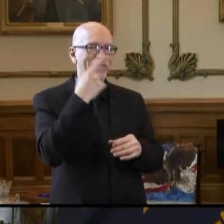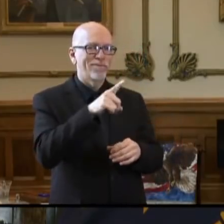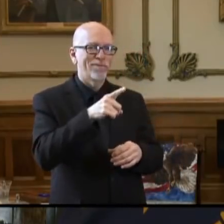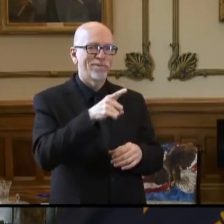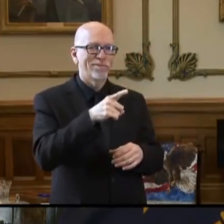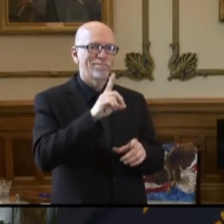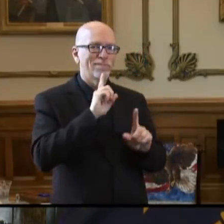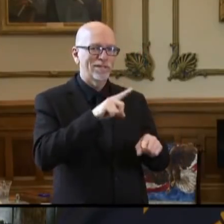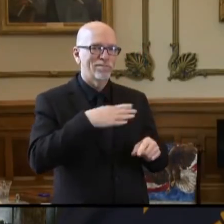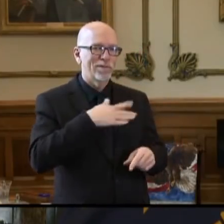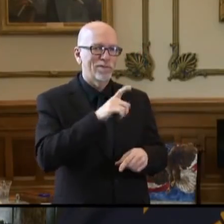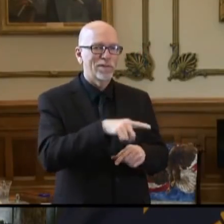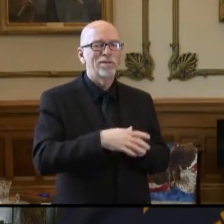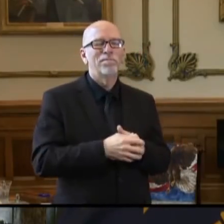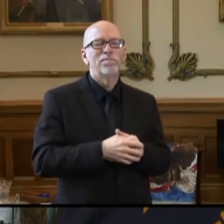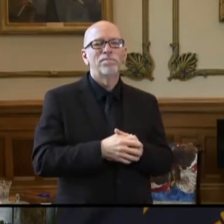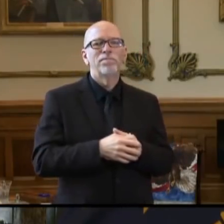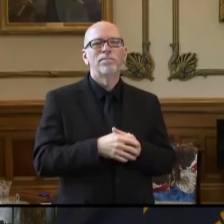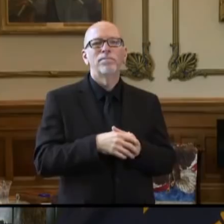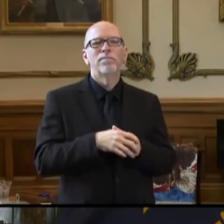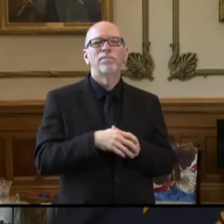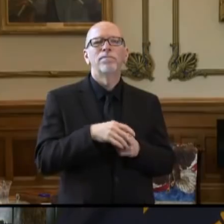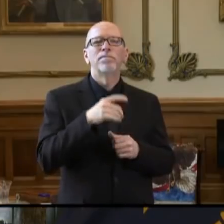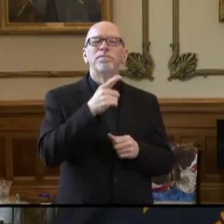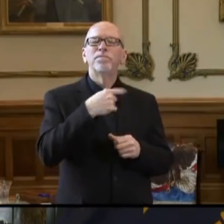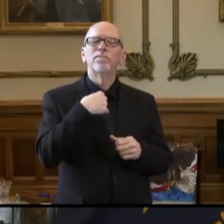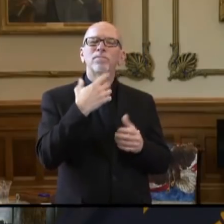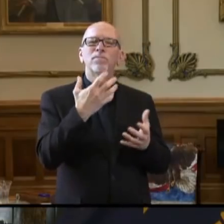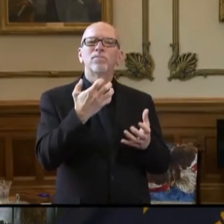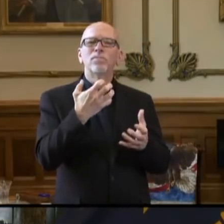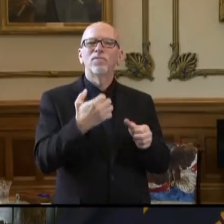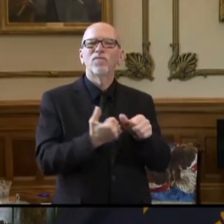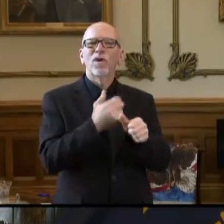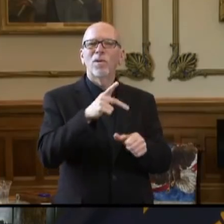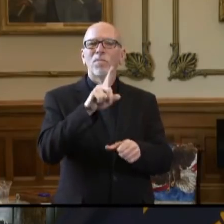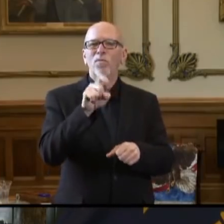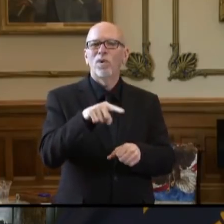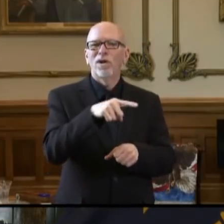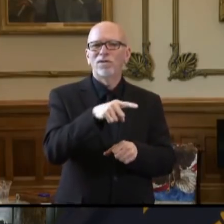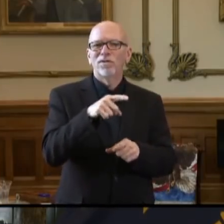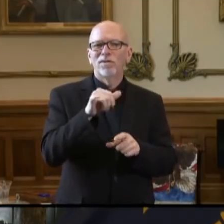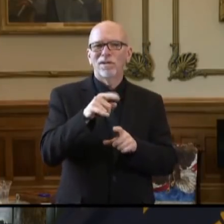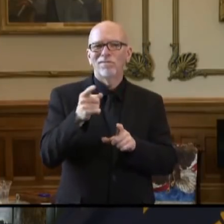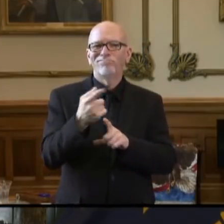LAFAYETTE, INDIANA. HELLO, GOVERNOR. HOW ARE YOU DOING? THANKS FOR DOING THIS. THANK